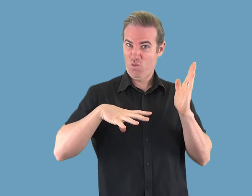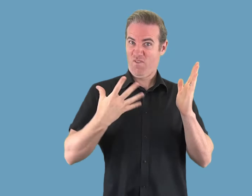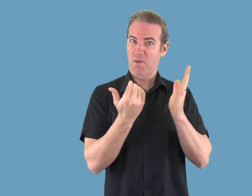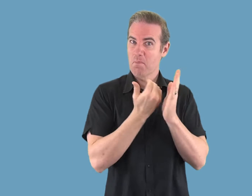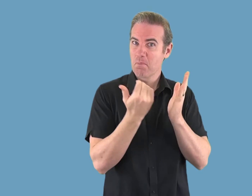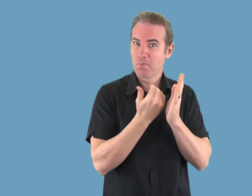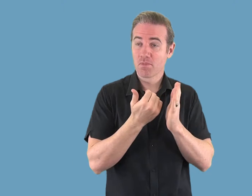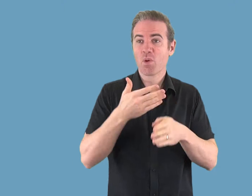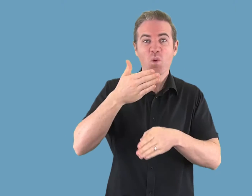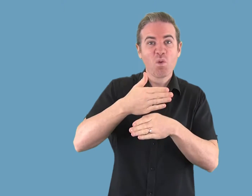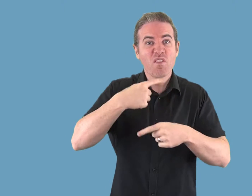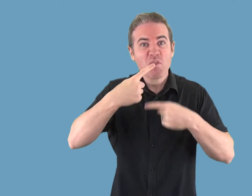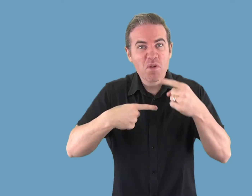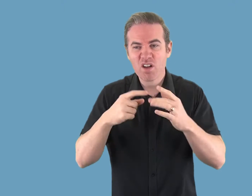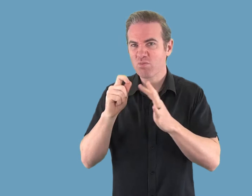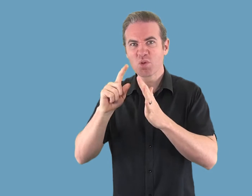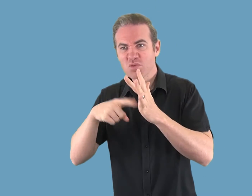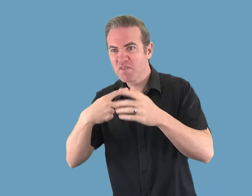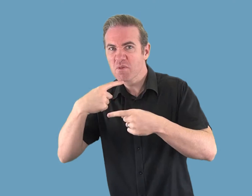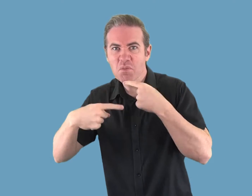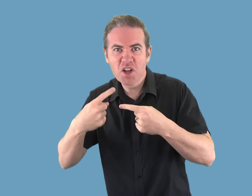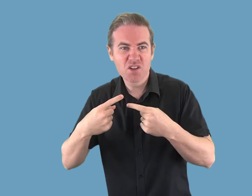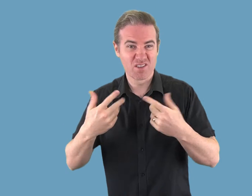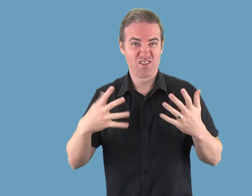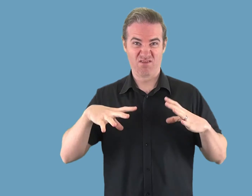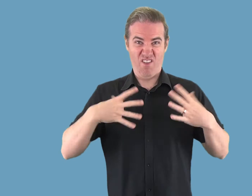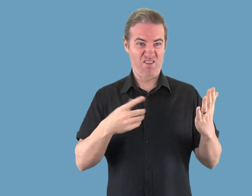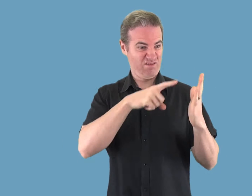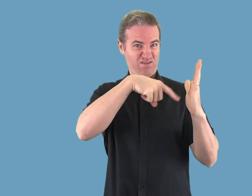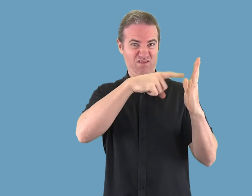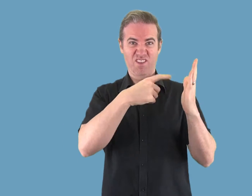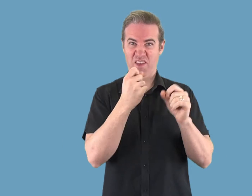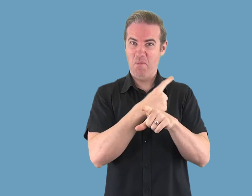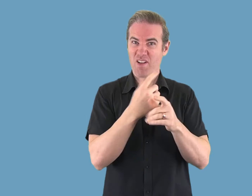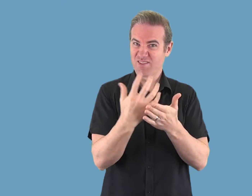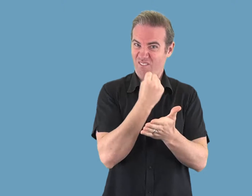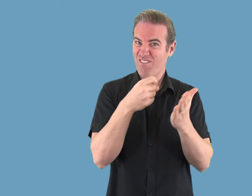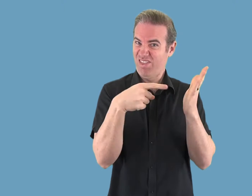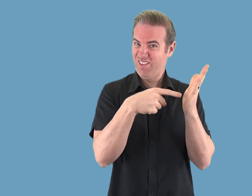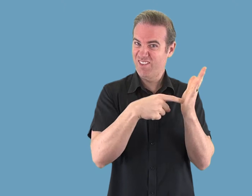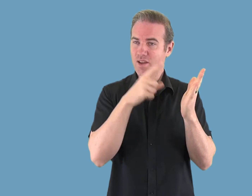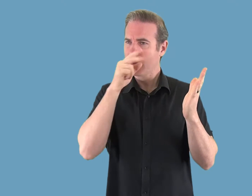project-related info.